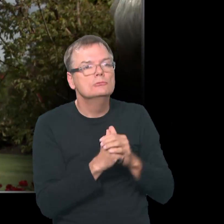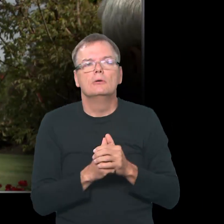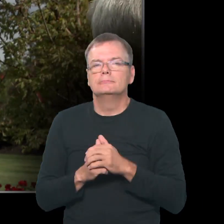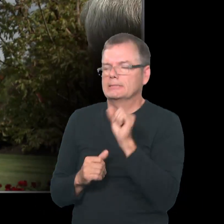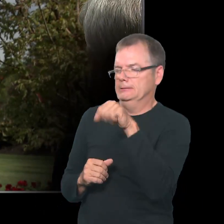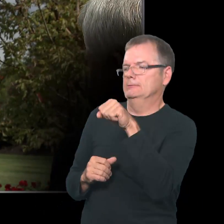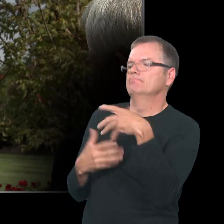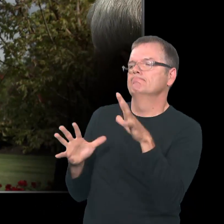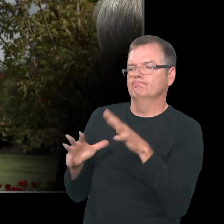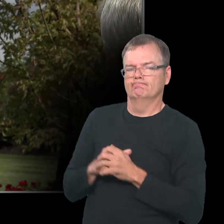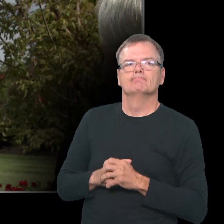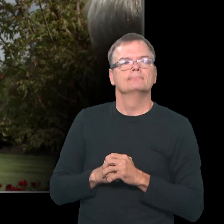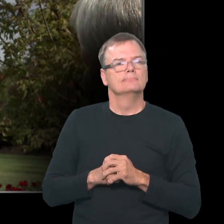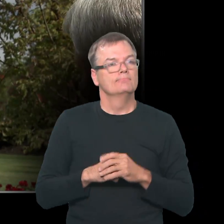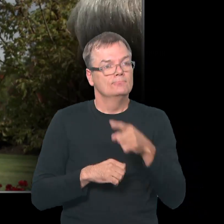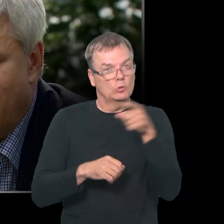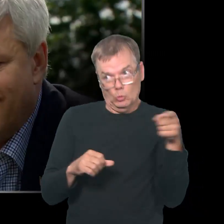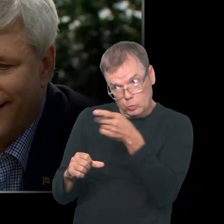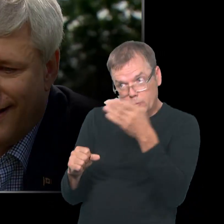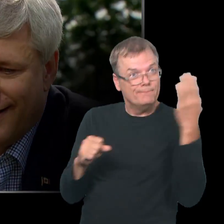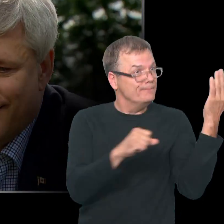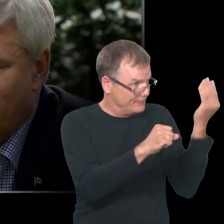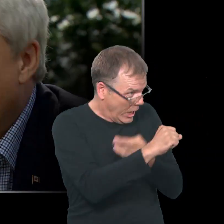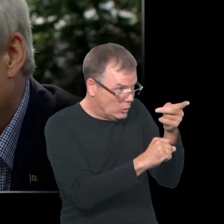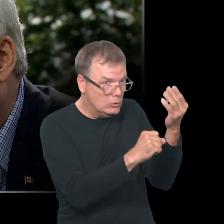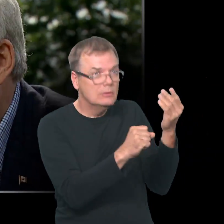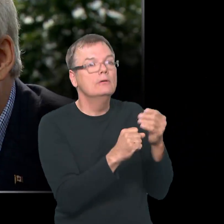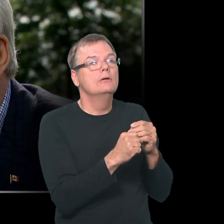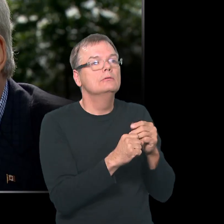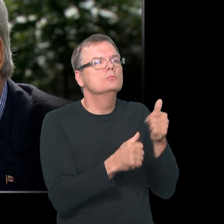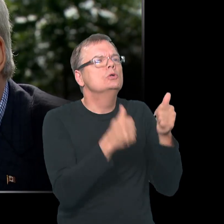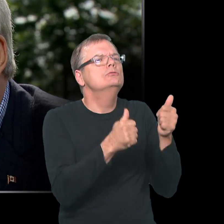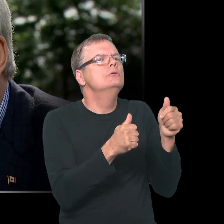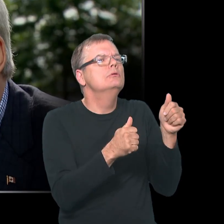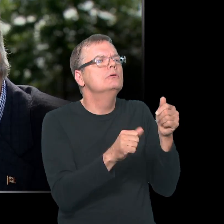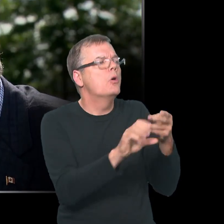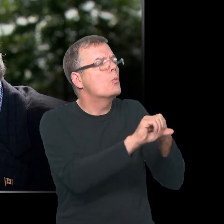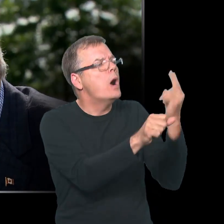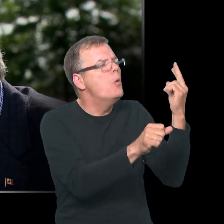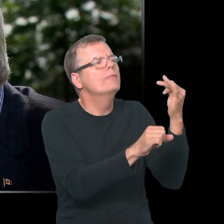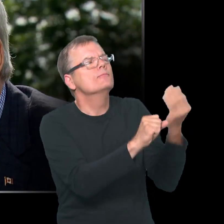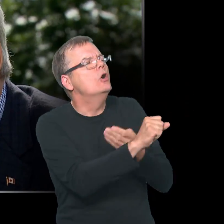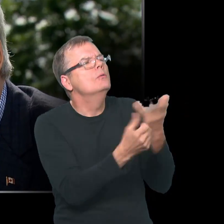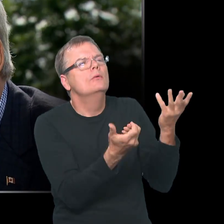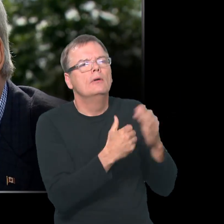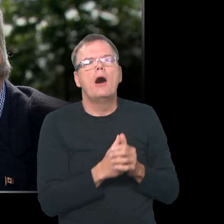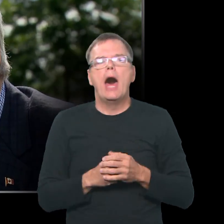Yeah. Did you fire him or did he quit? Well, look, I made a decision.